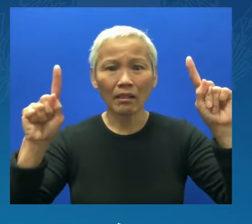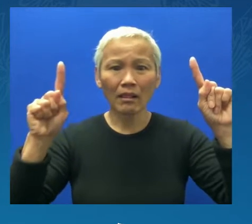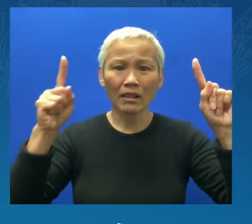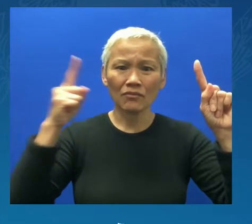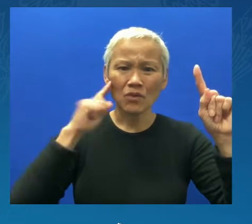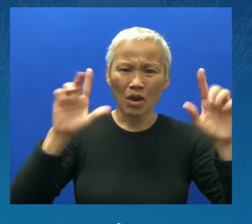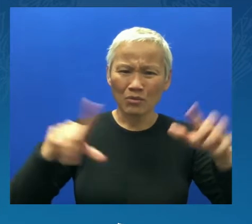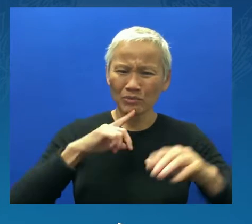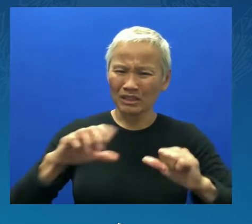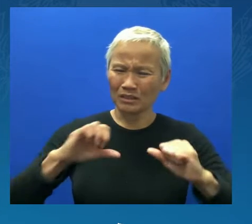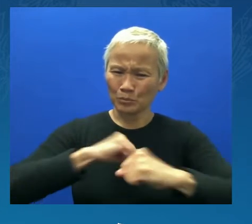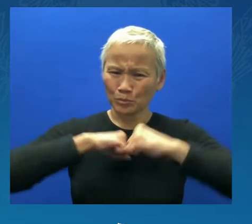Raise your hands.